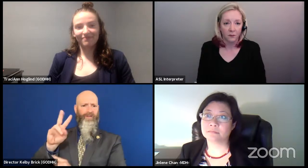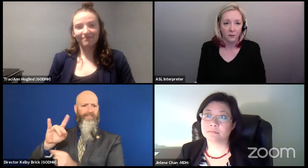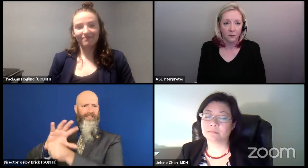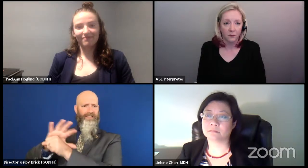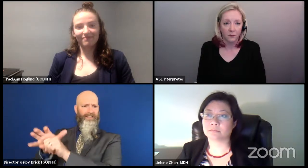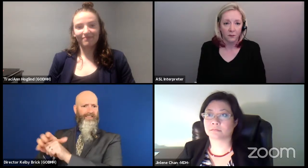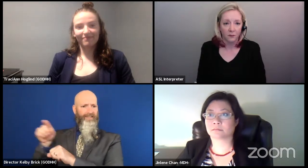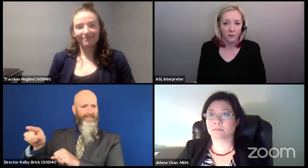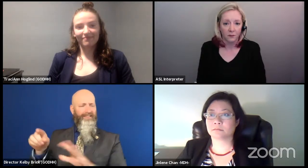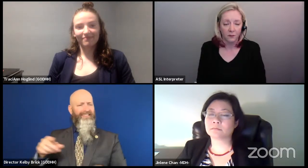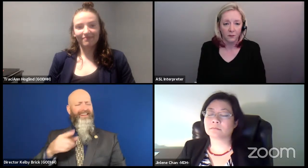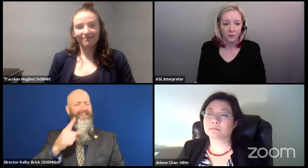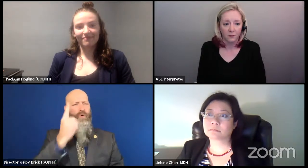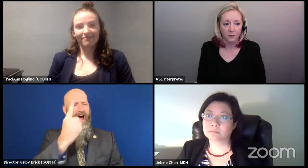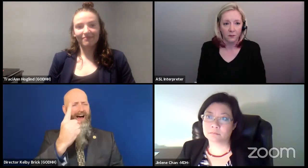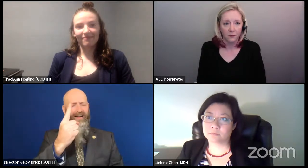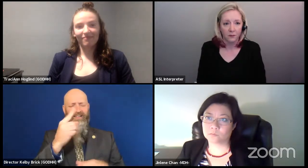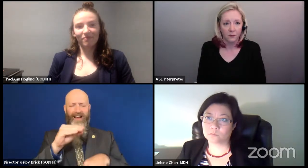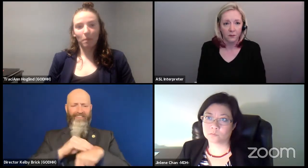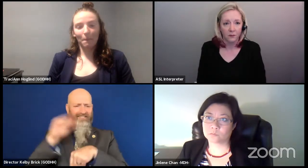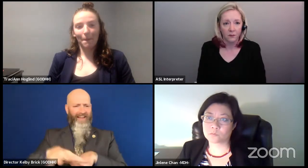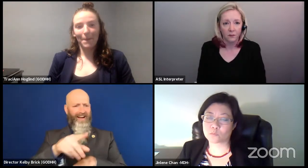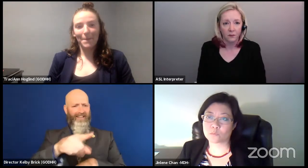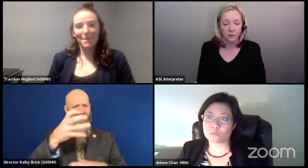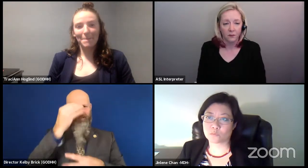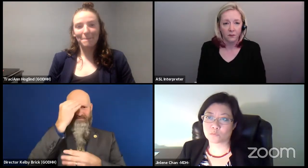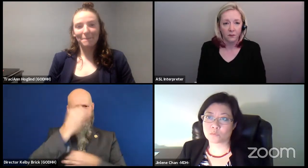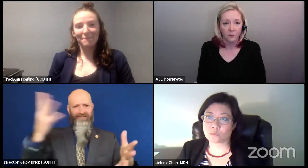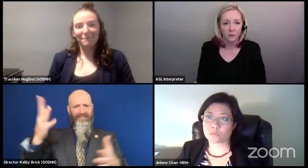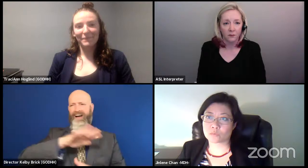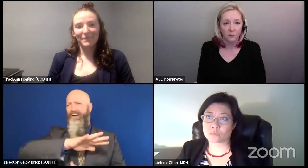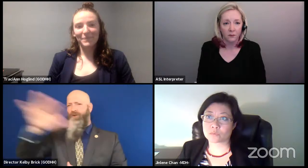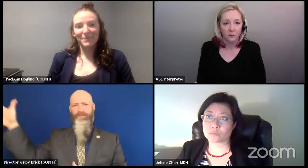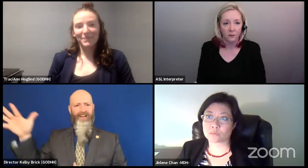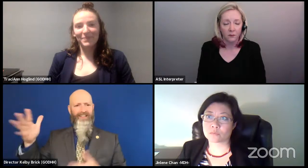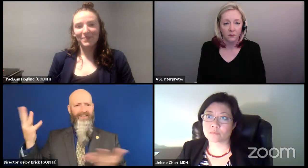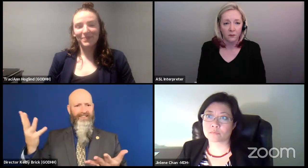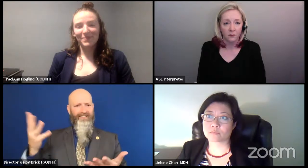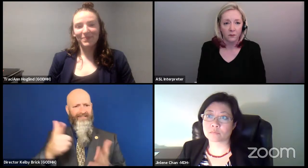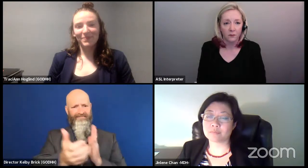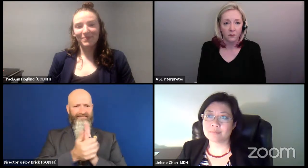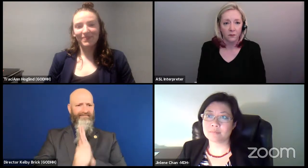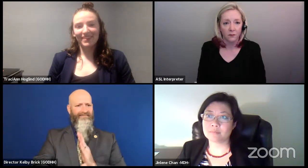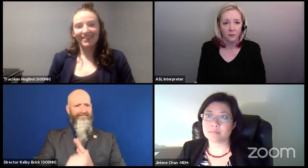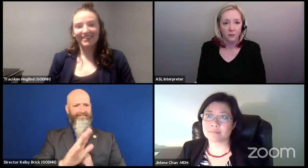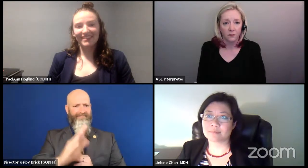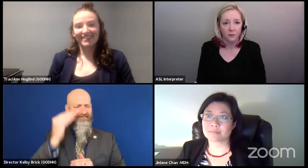the fight against coronavirus and the rising numbers. What is the number one advice that